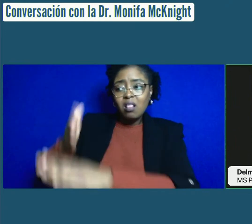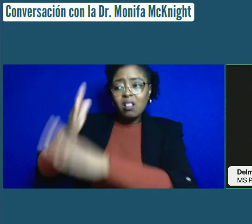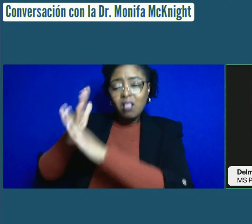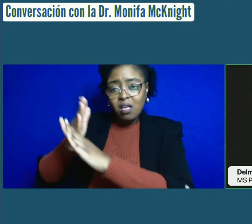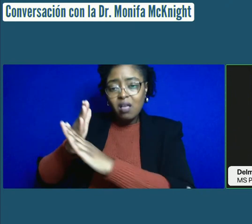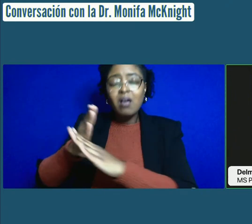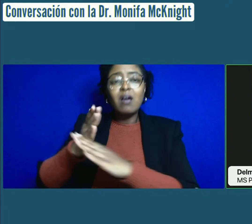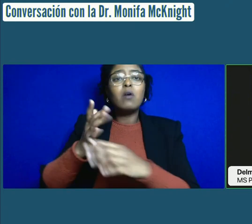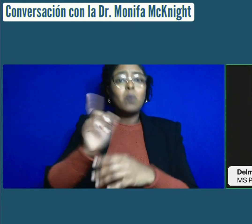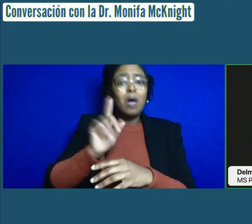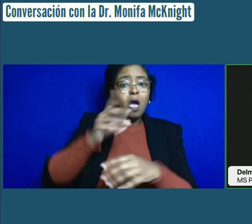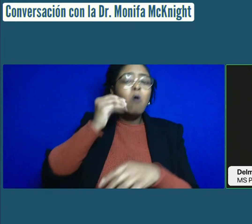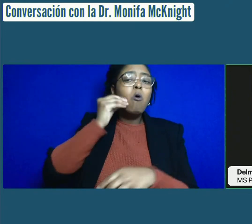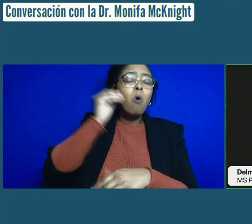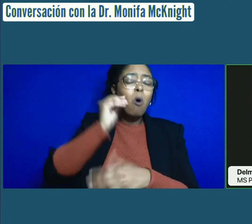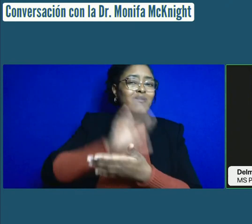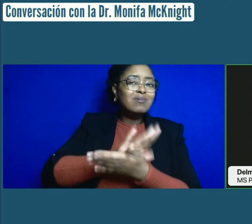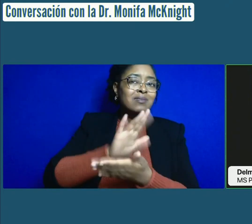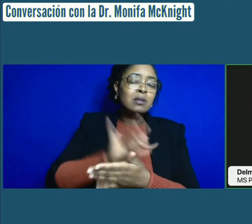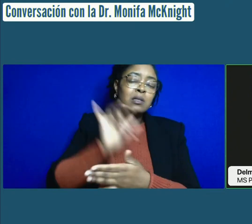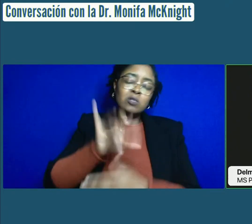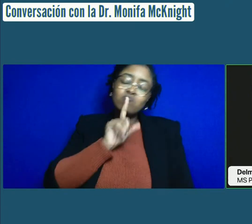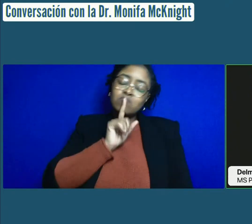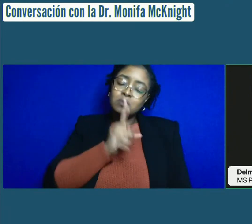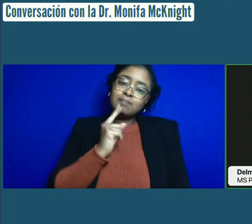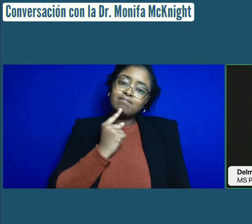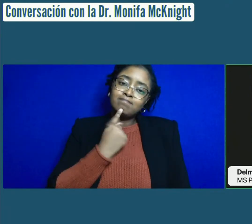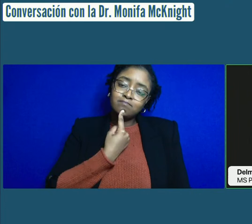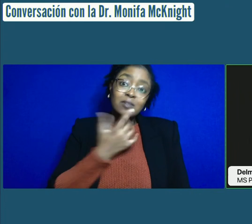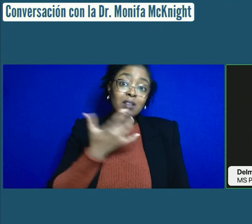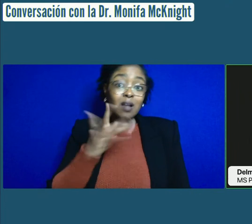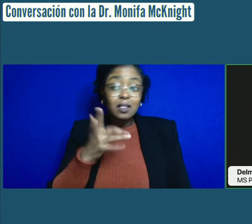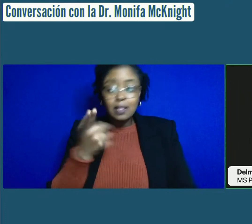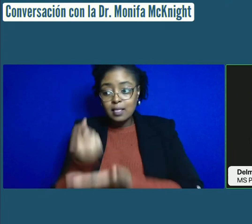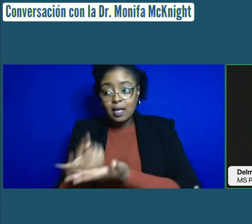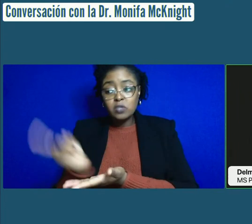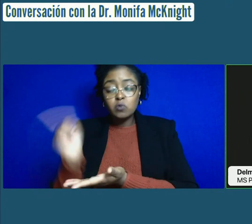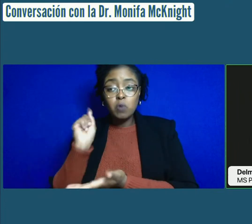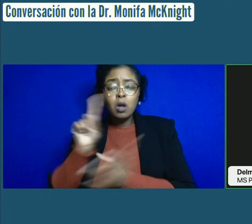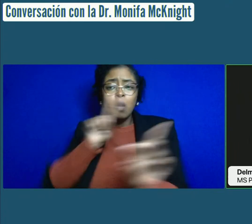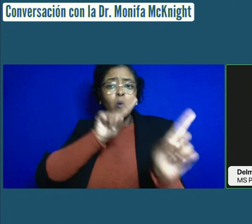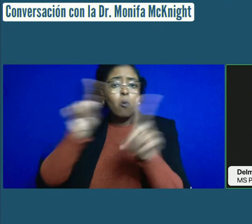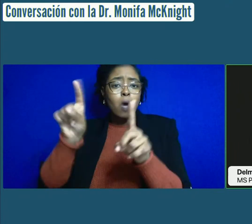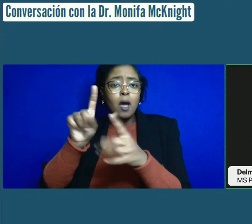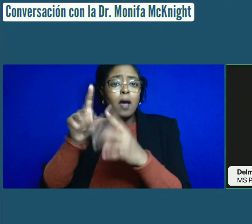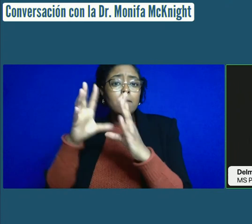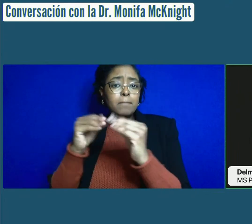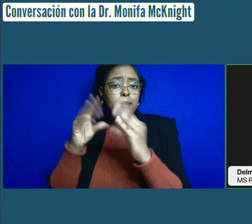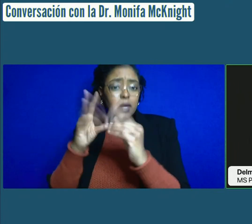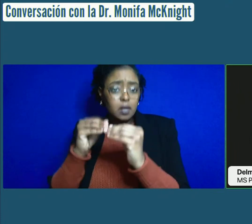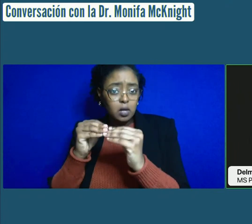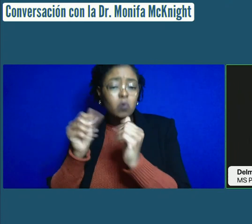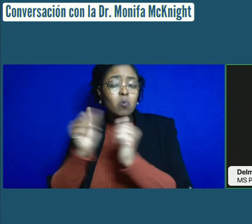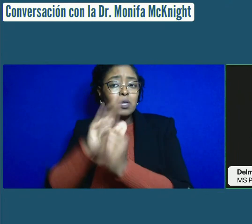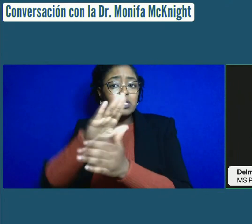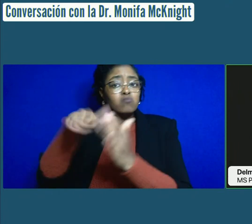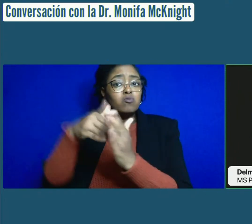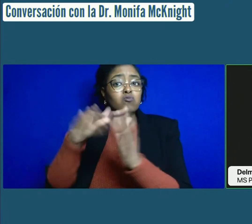ways to help my son receive accelerate learning, and his home school has been very